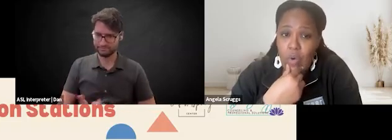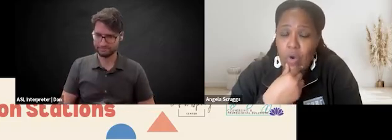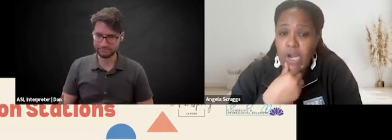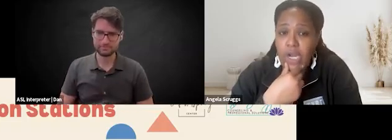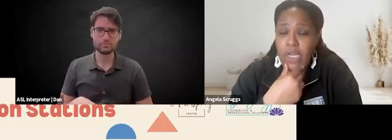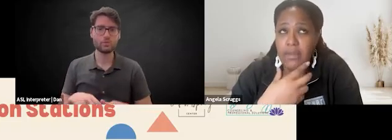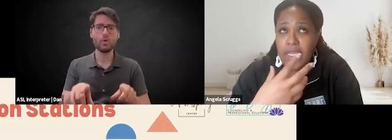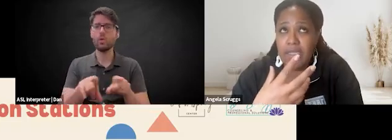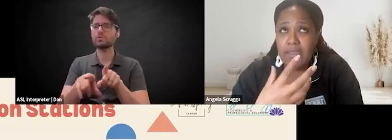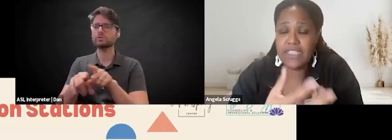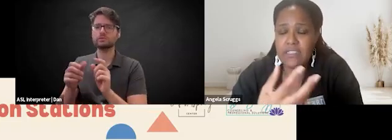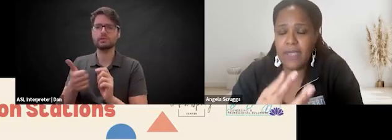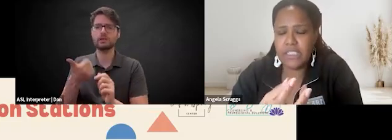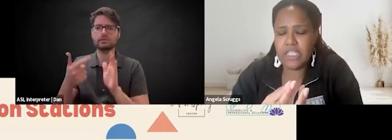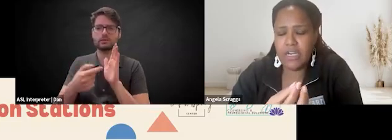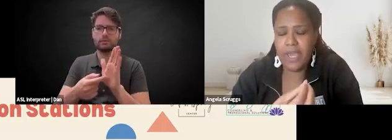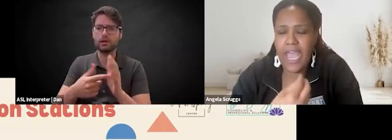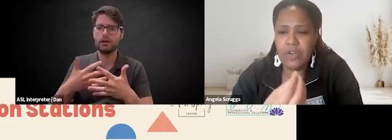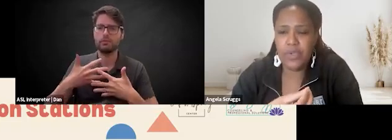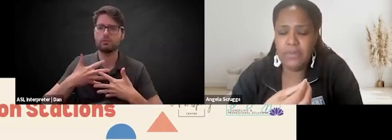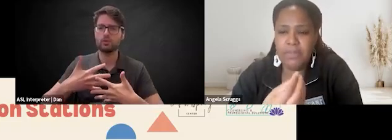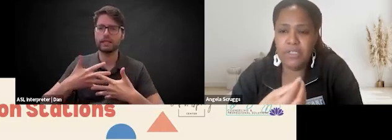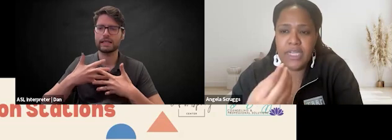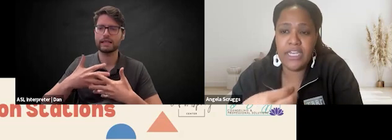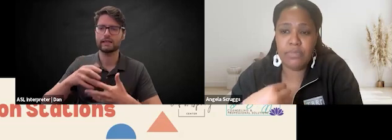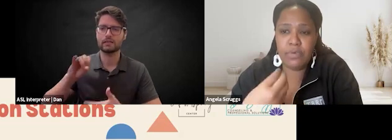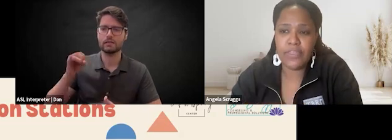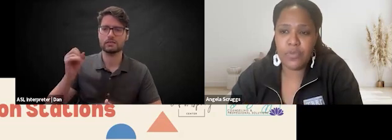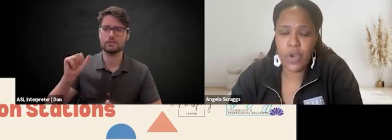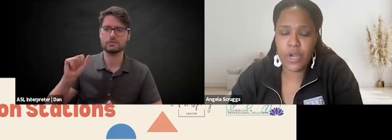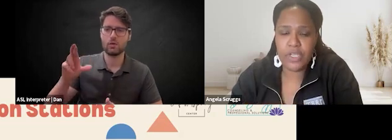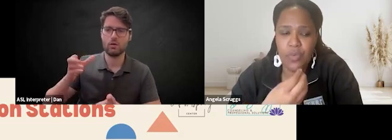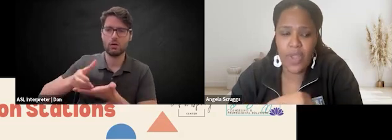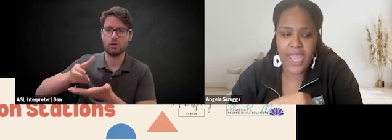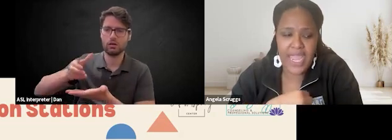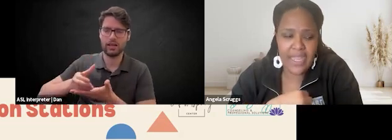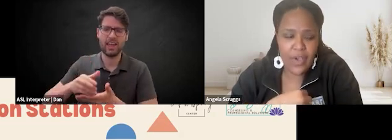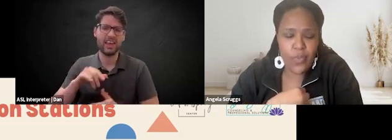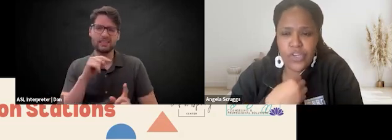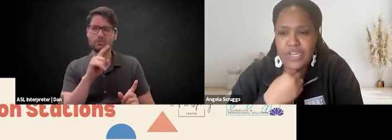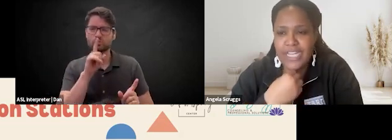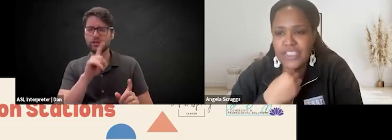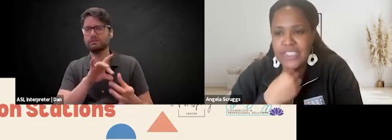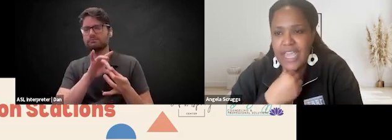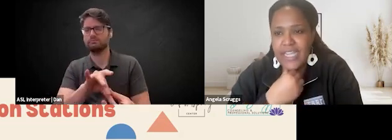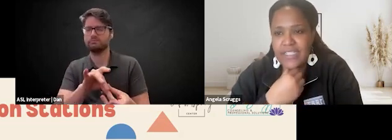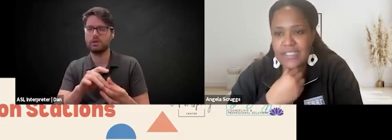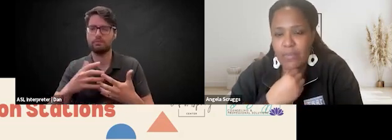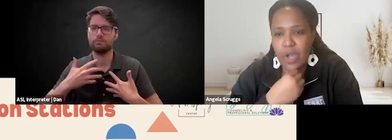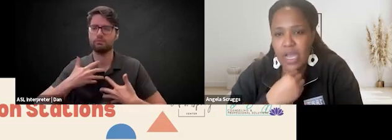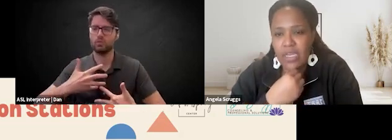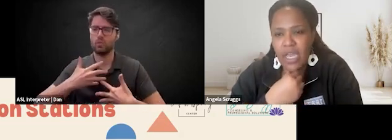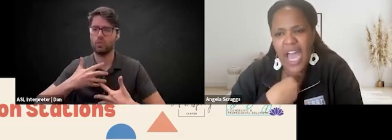or this is basically talking about how do we build in breathwork in a way where you're not just saying to someone,